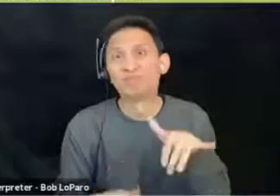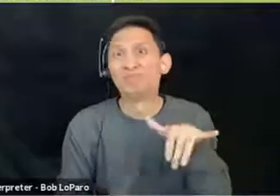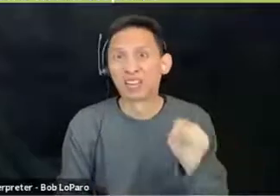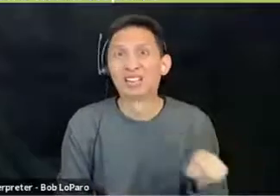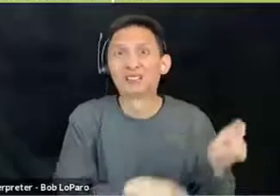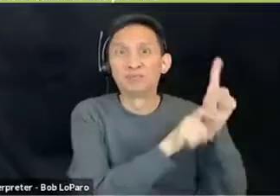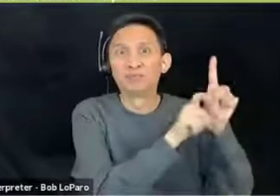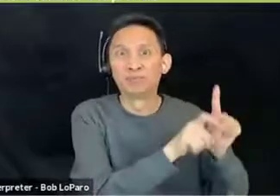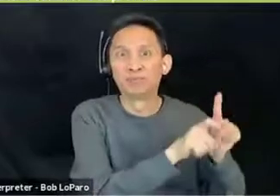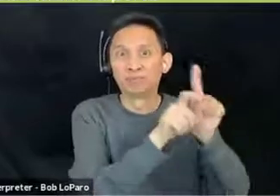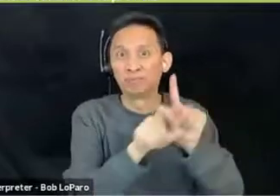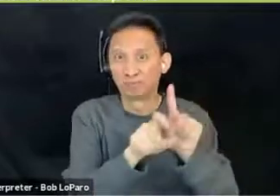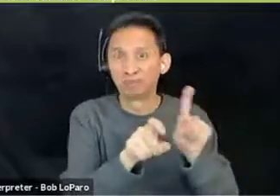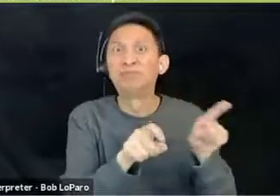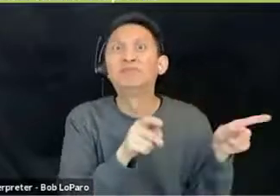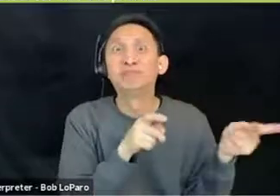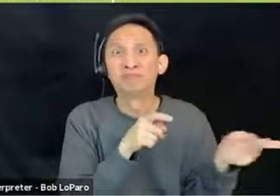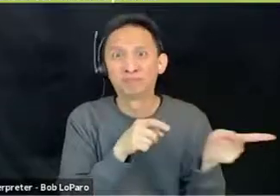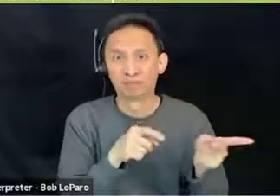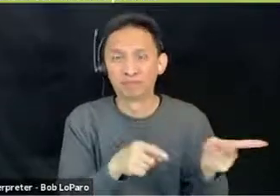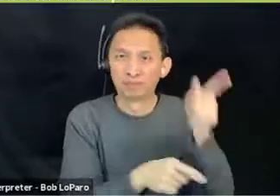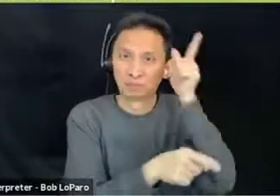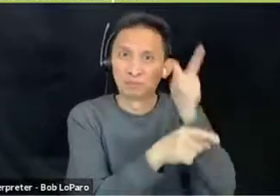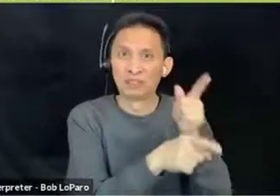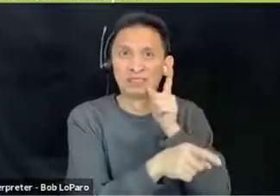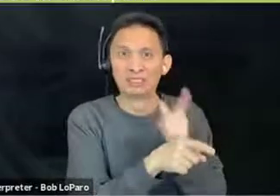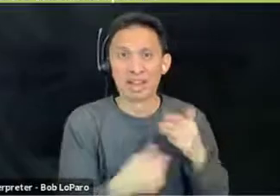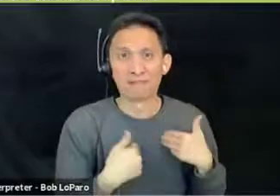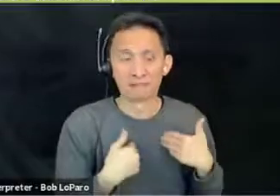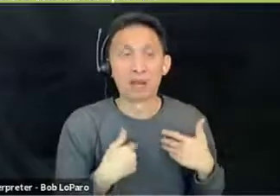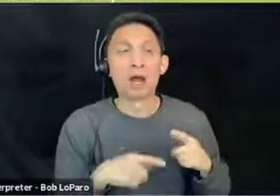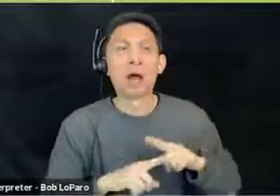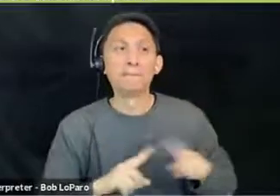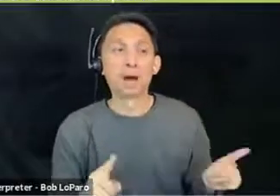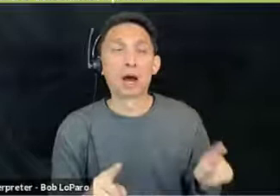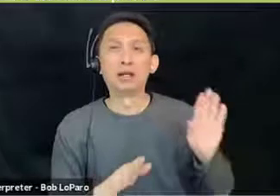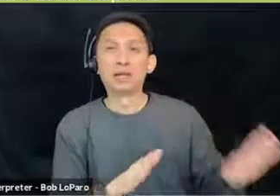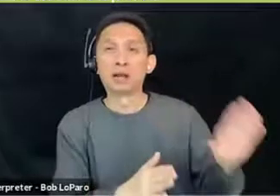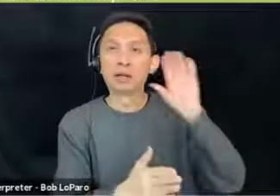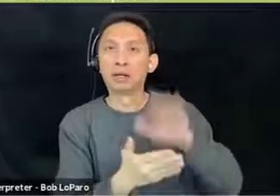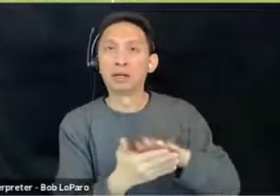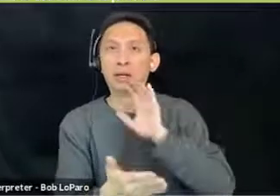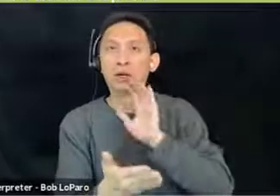and their spouses though however are not.